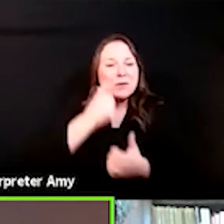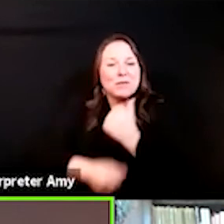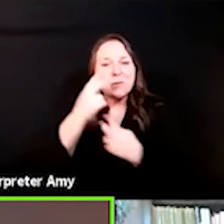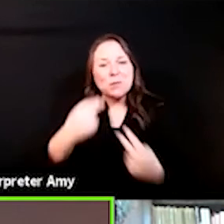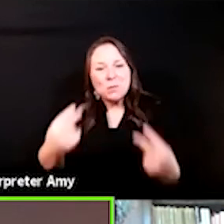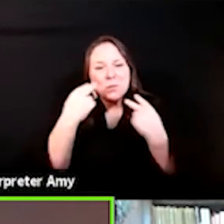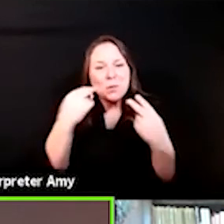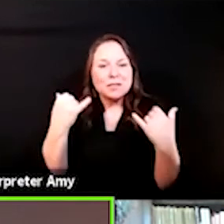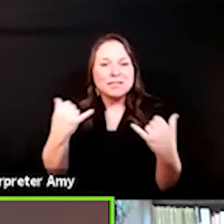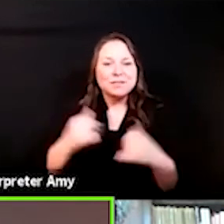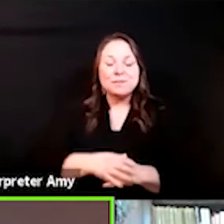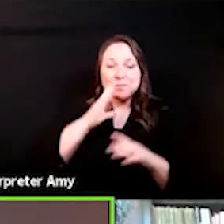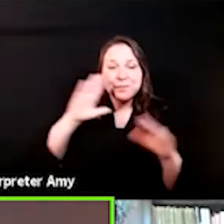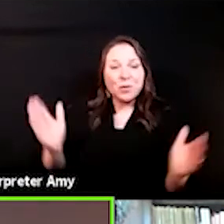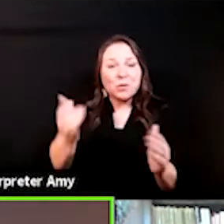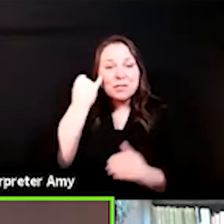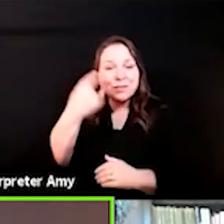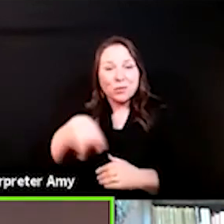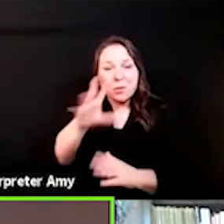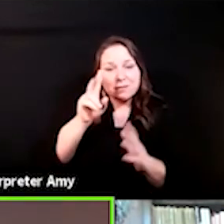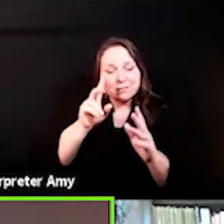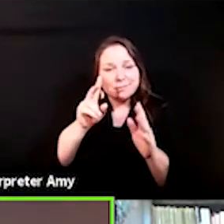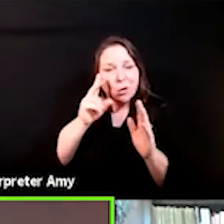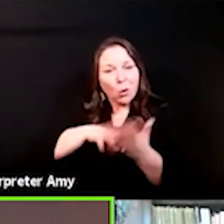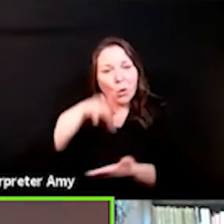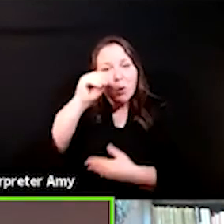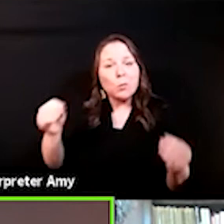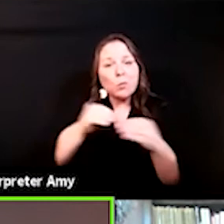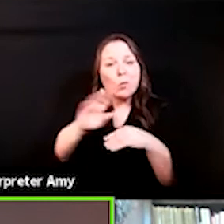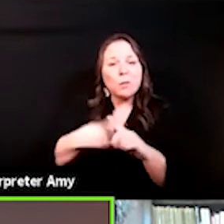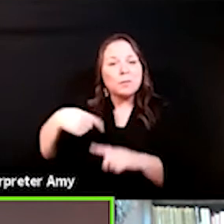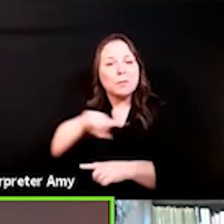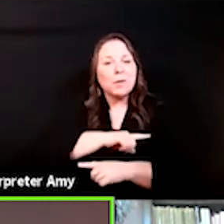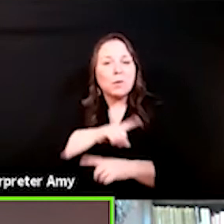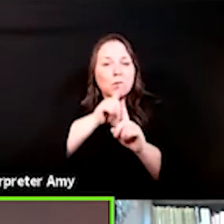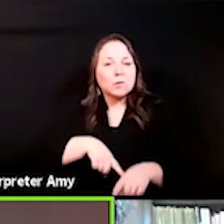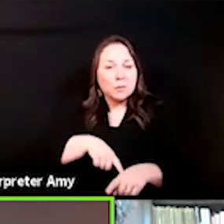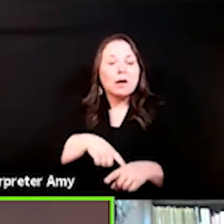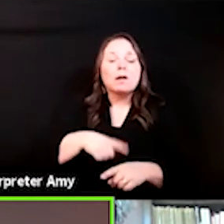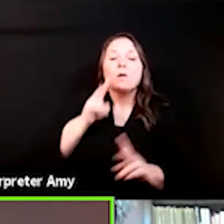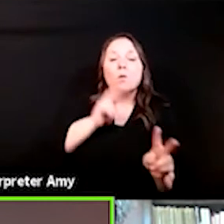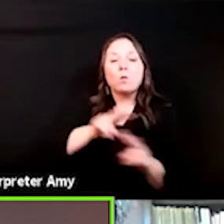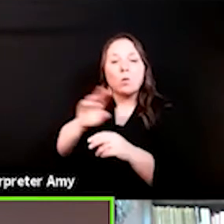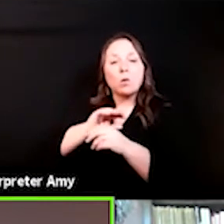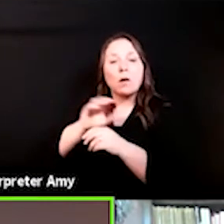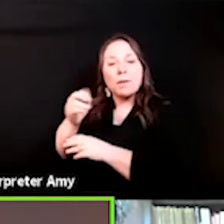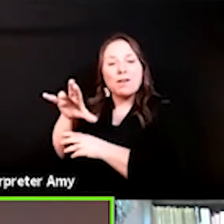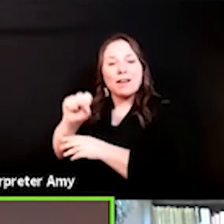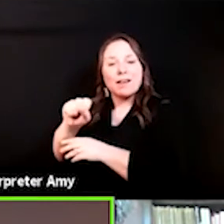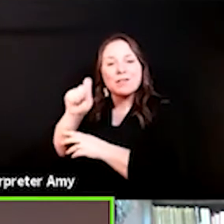EVERYONE WHO JOINED US TODAY AND I ENCOURAGE YOU IF YOU WOULD LIKE TO FIND OUT MORE ABOUT AMERICARES COVID-19